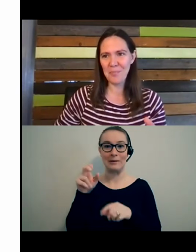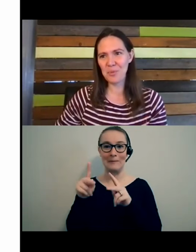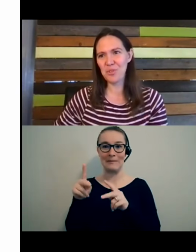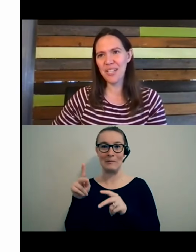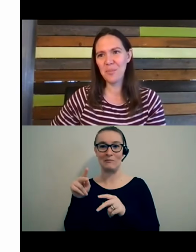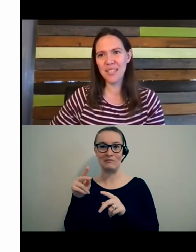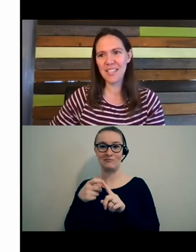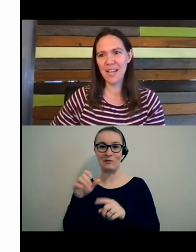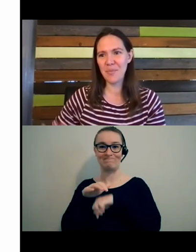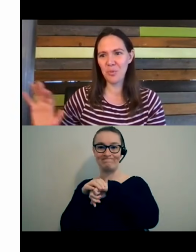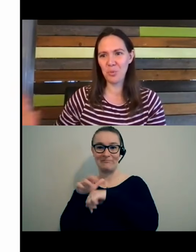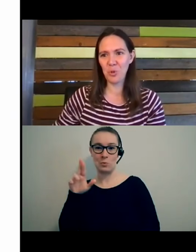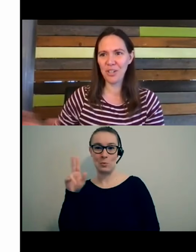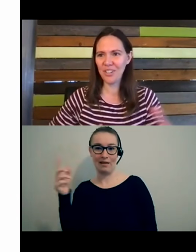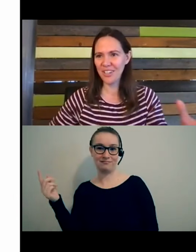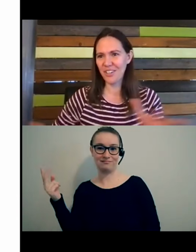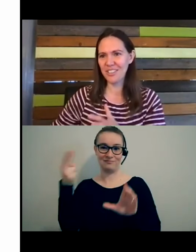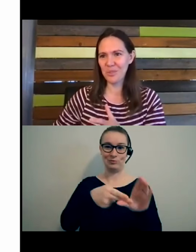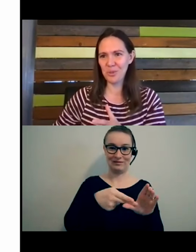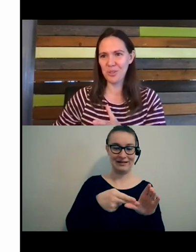we were trying to pick times that would work across the world.